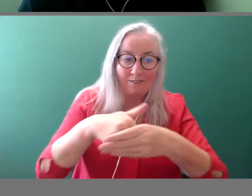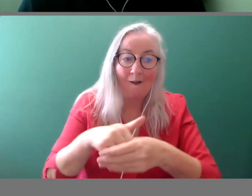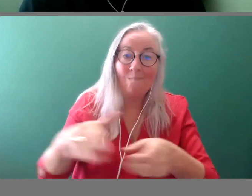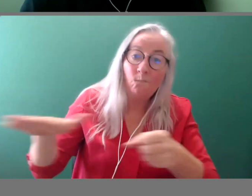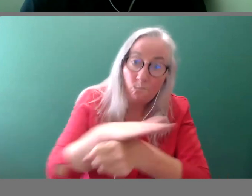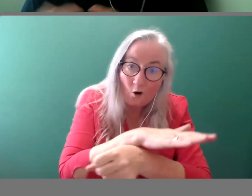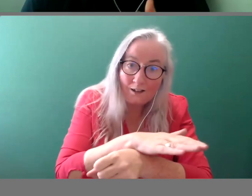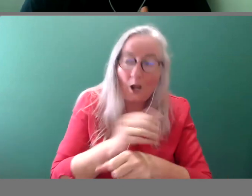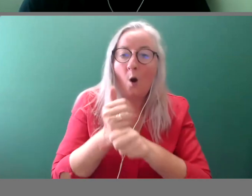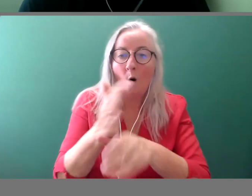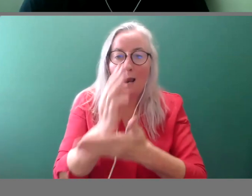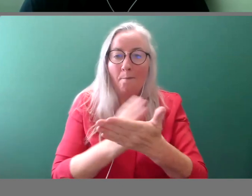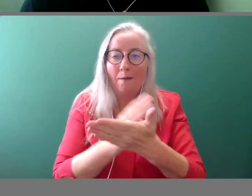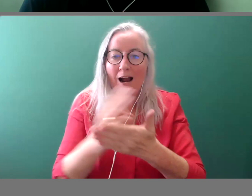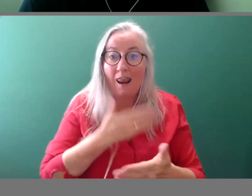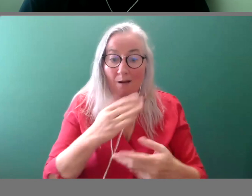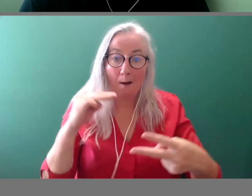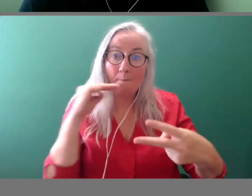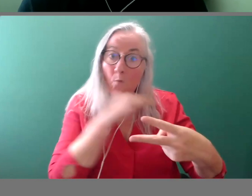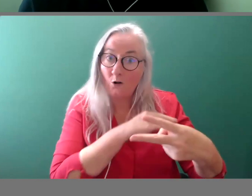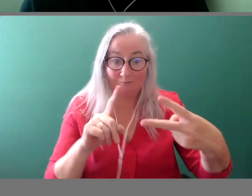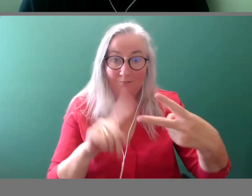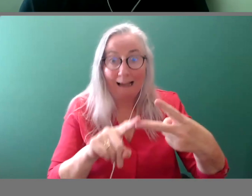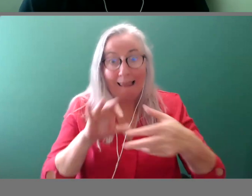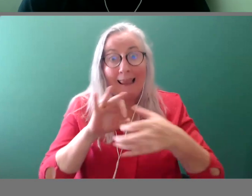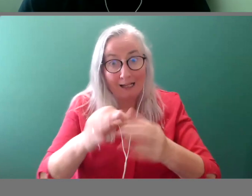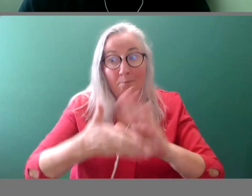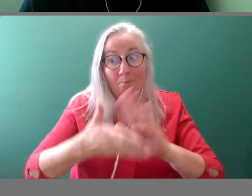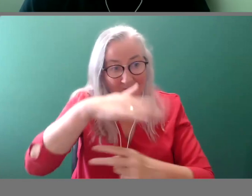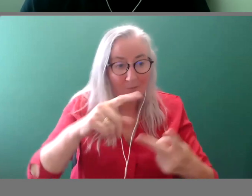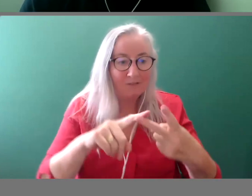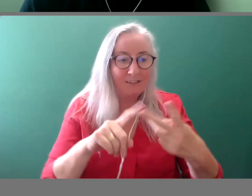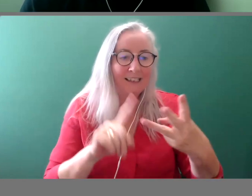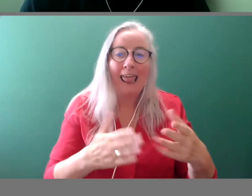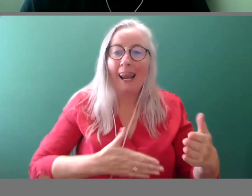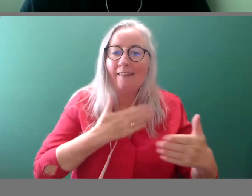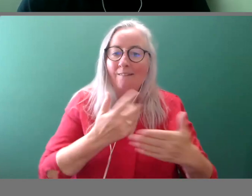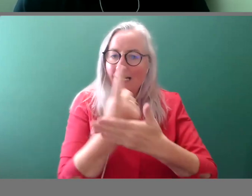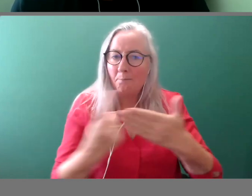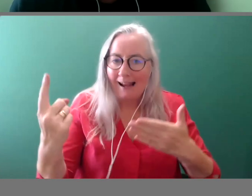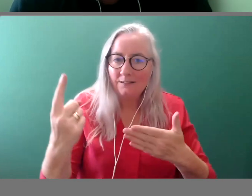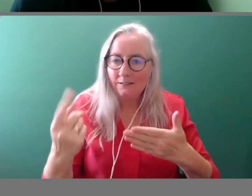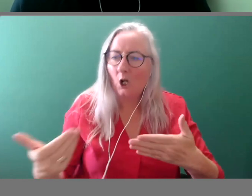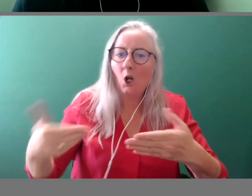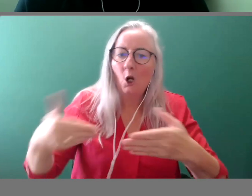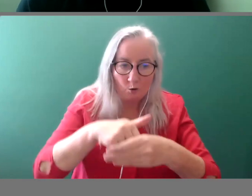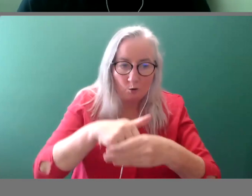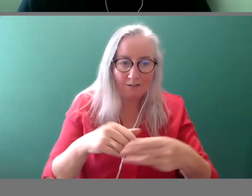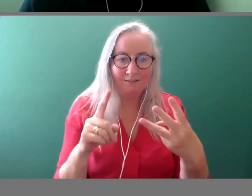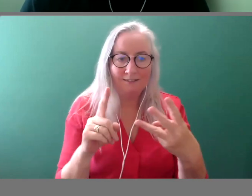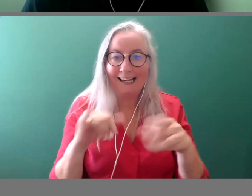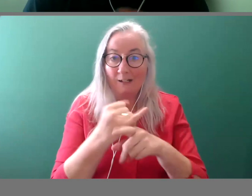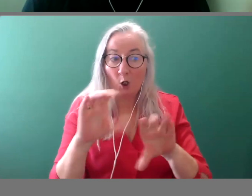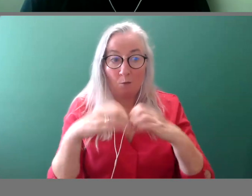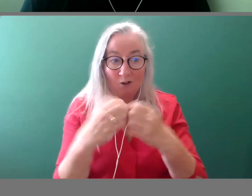all aspects of life. Living independently and being included in the community, article 19,